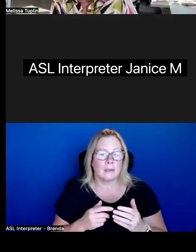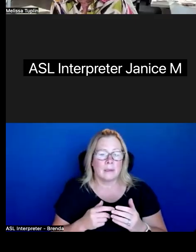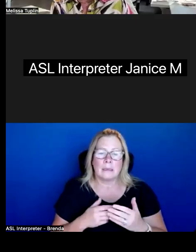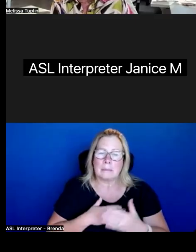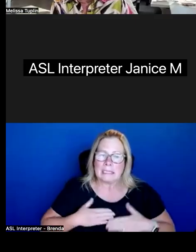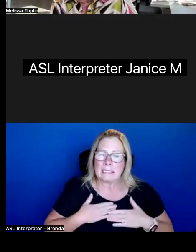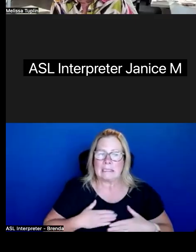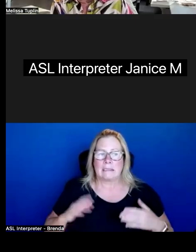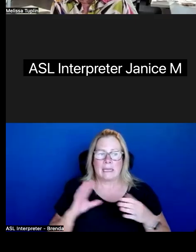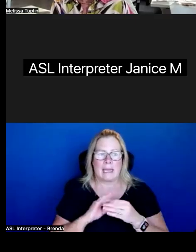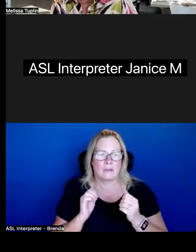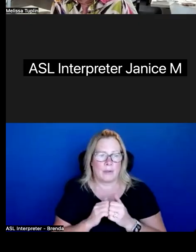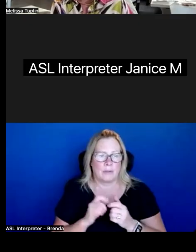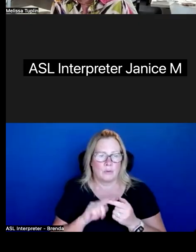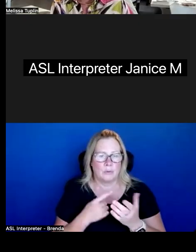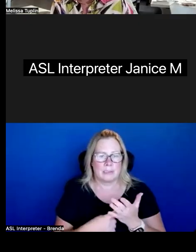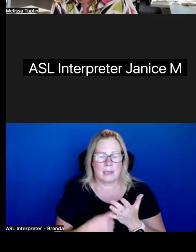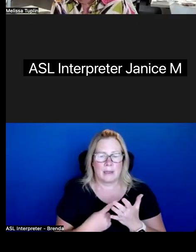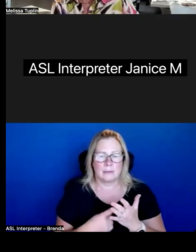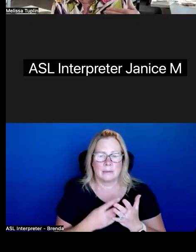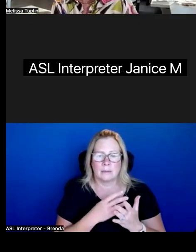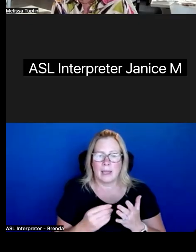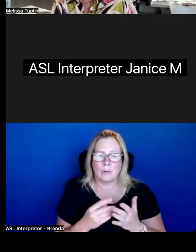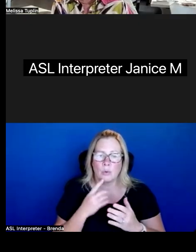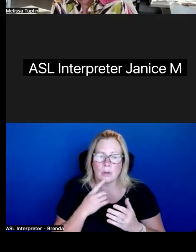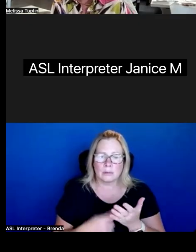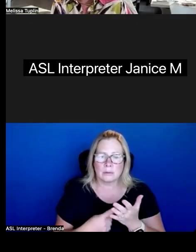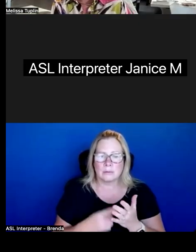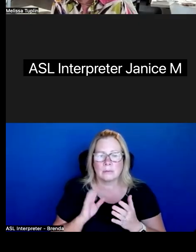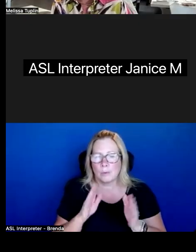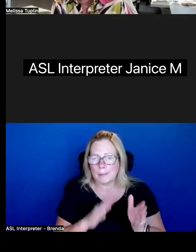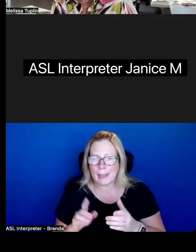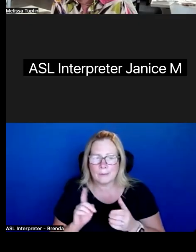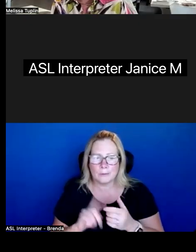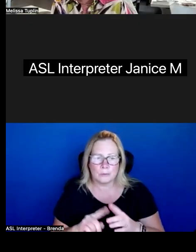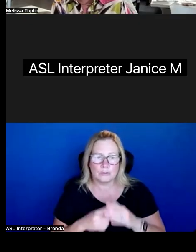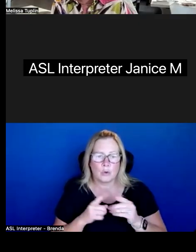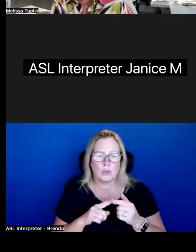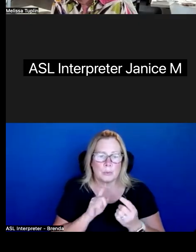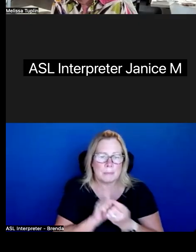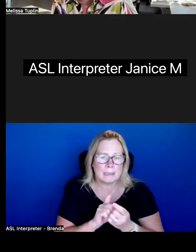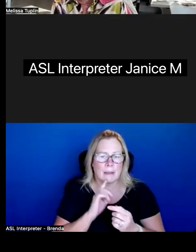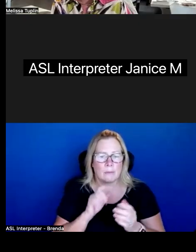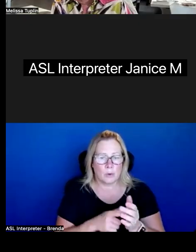and we'll chat about what your plan is to begin to meet that requirement in the future.